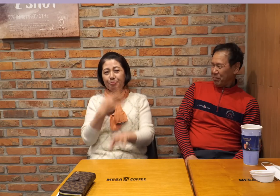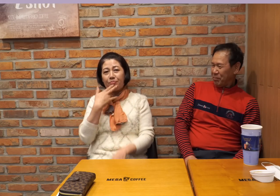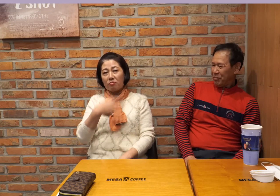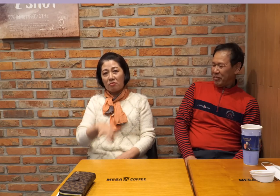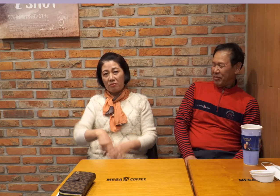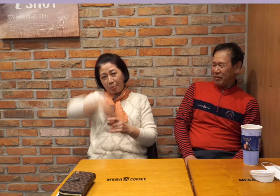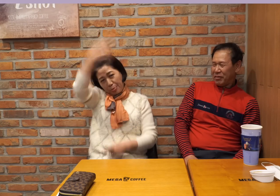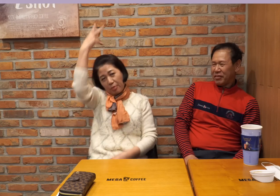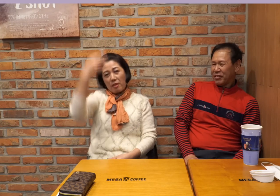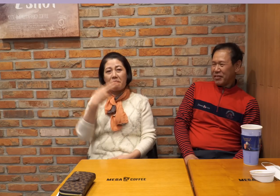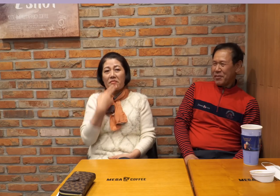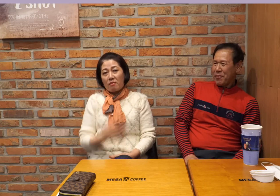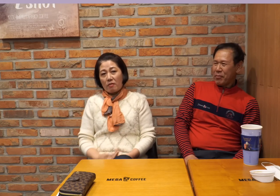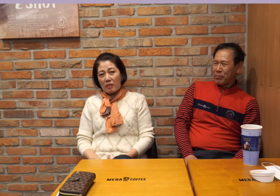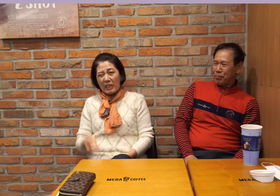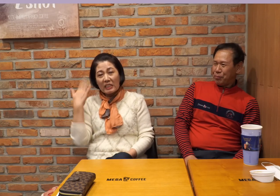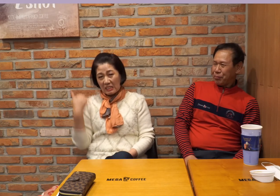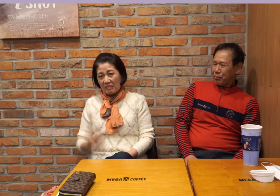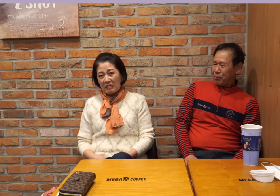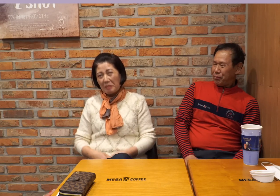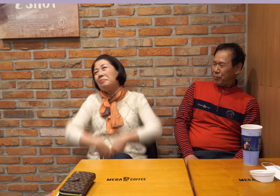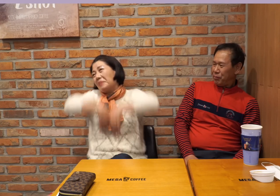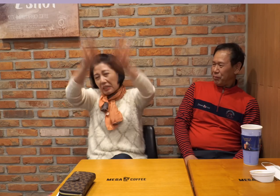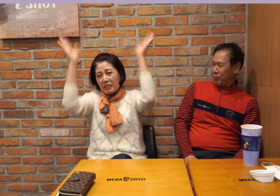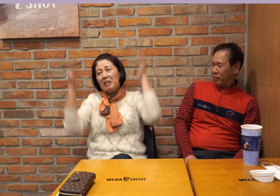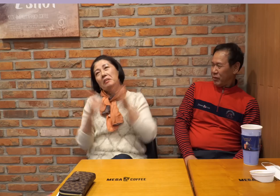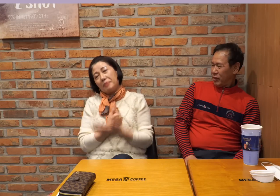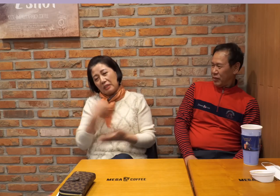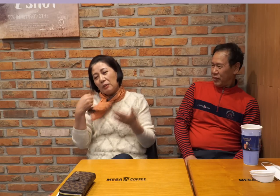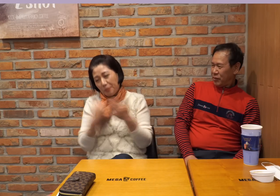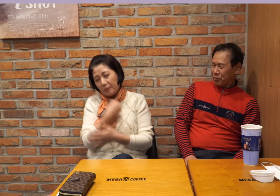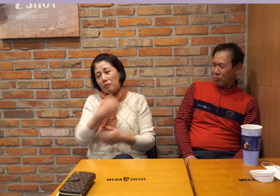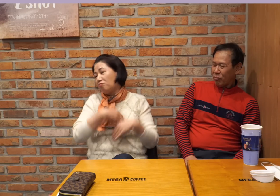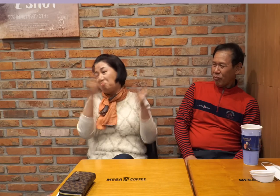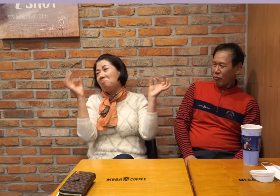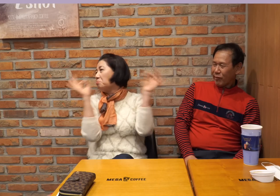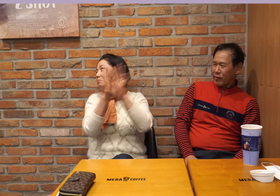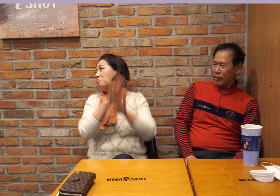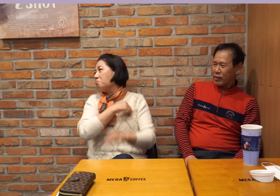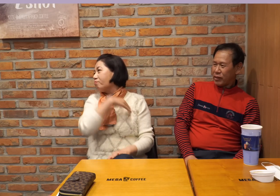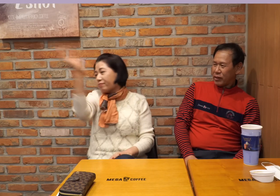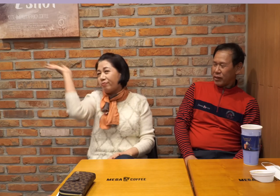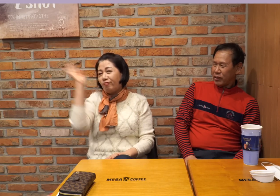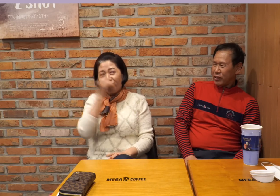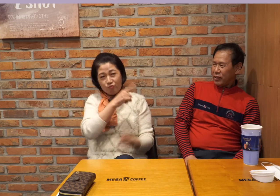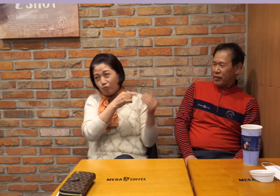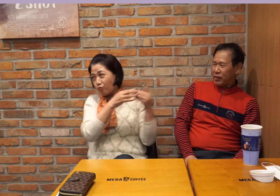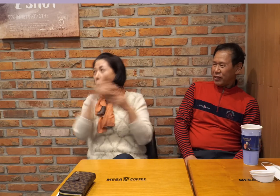I didn't have any money. It's a long time ago, but I hate to even think about it.